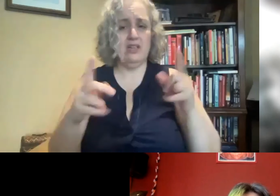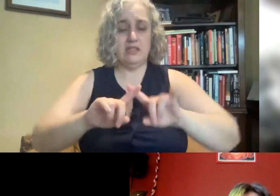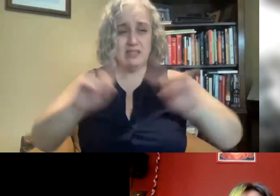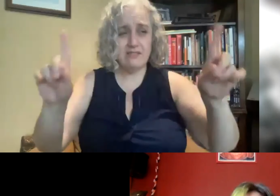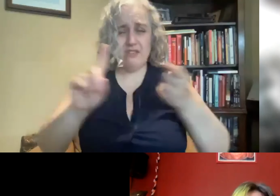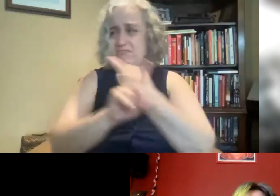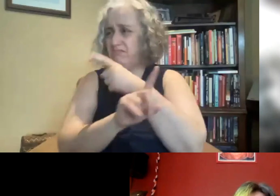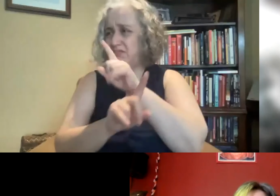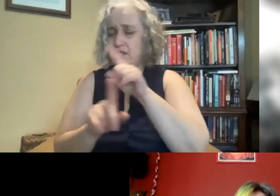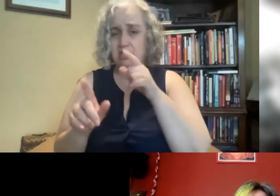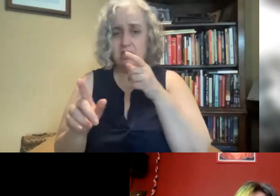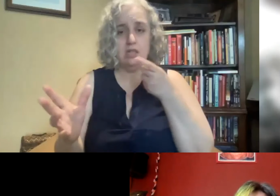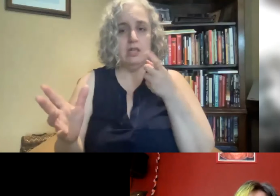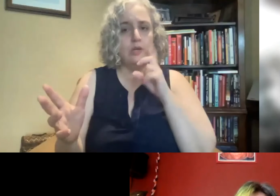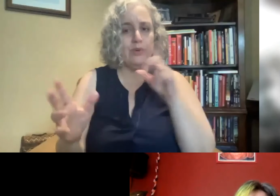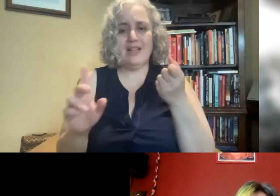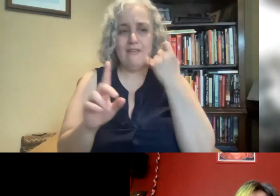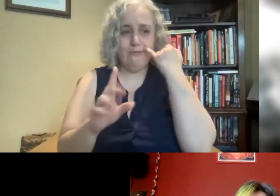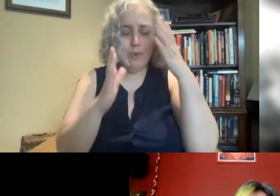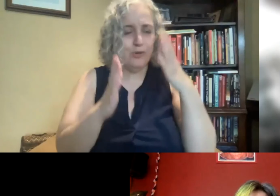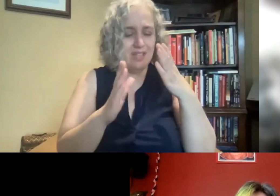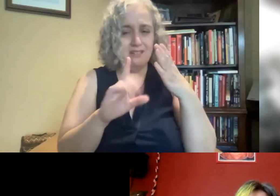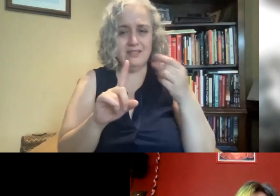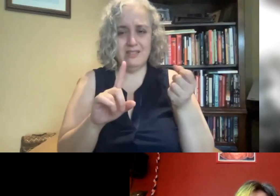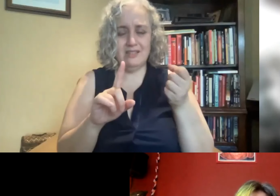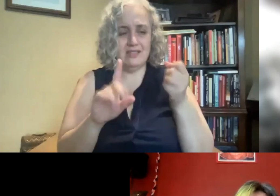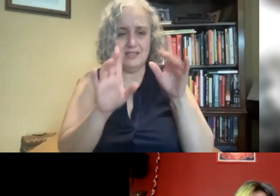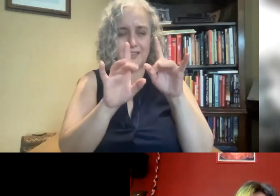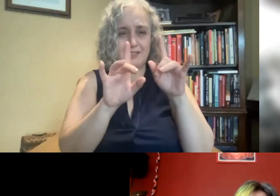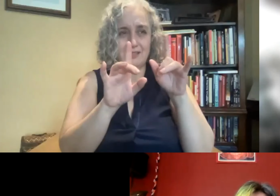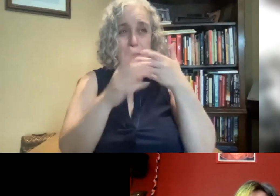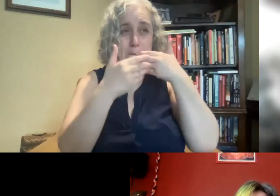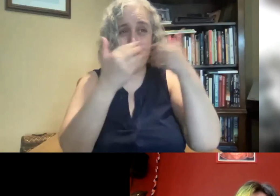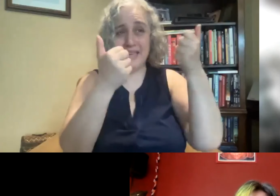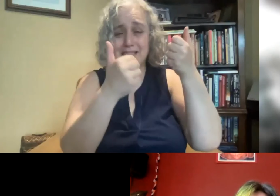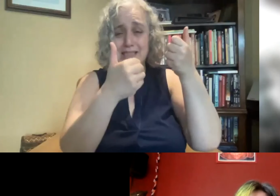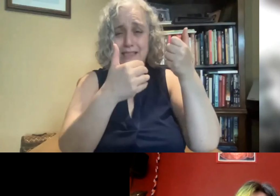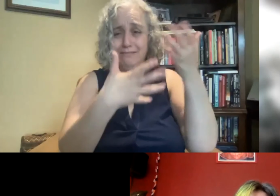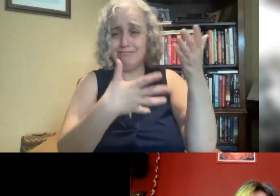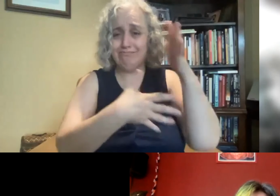anyone that deviates from that notion of what is the best, what is the winning thing.